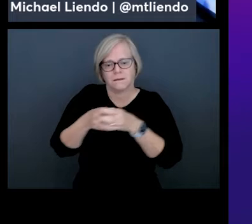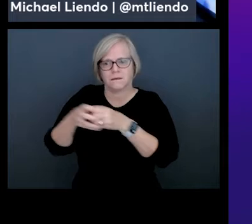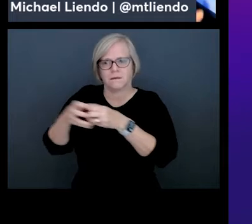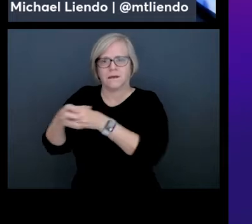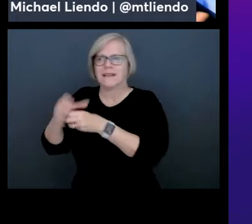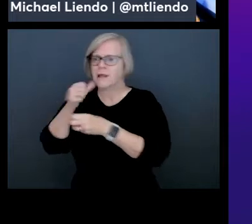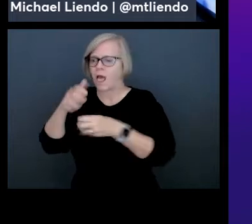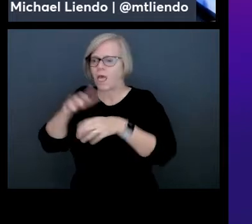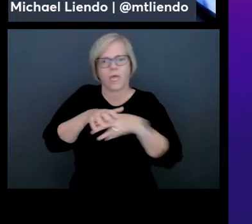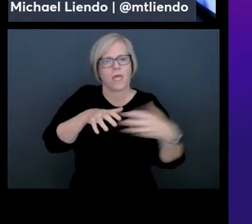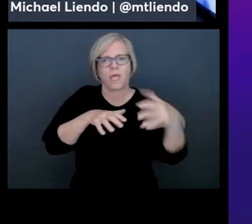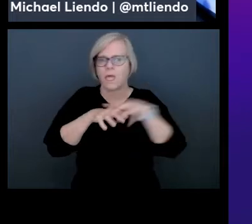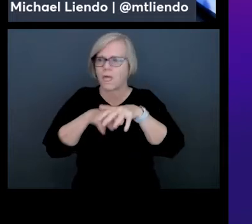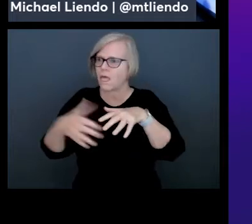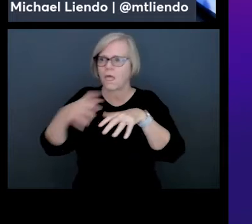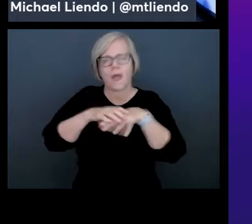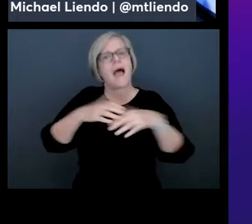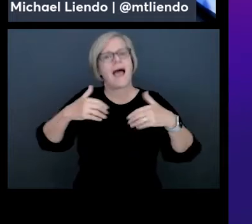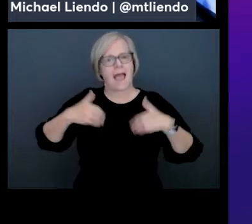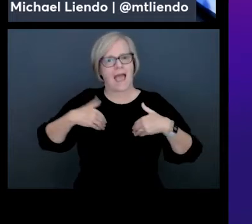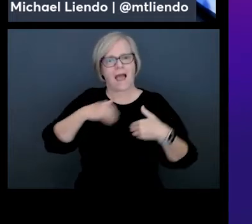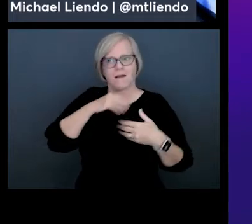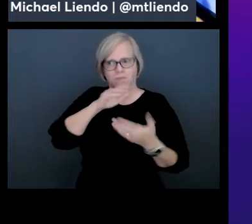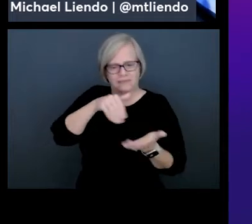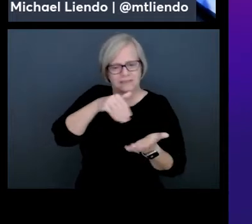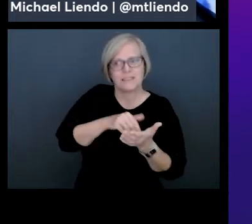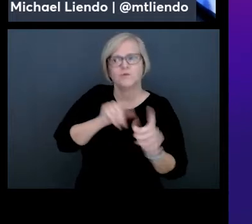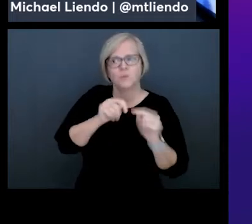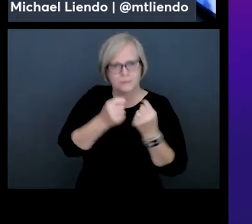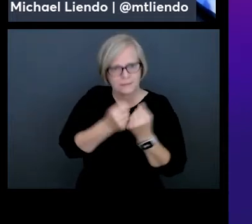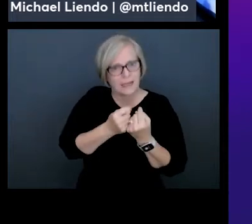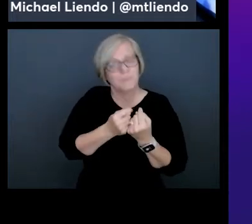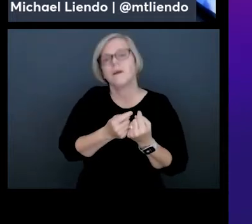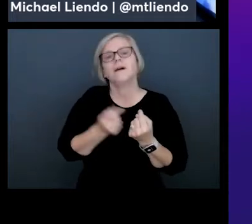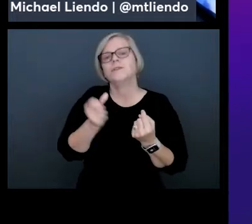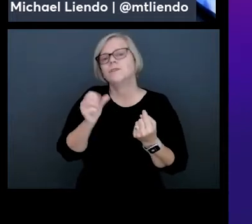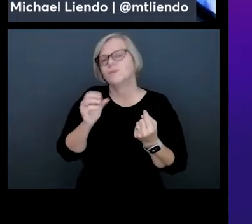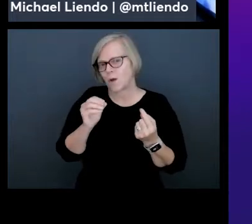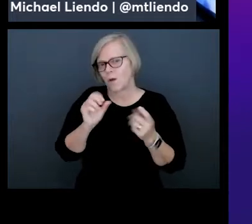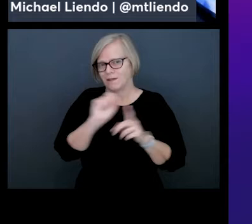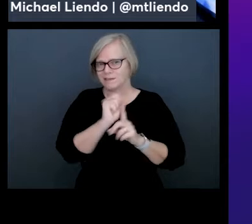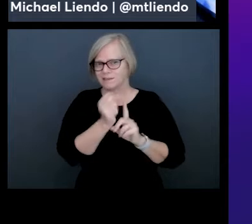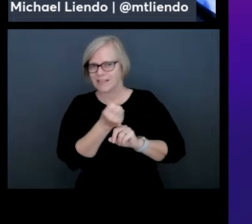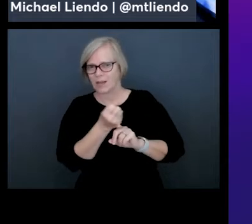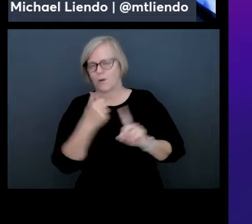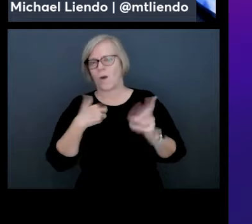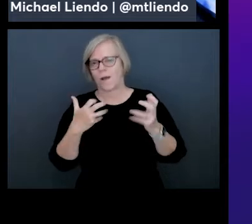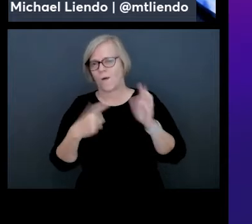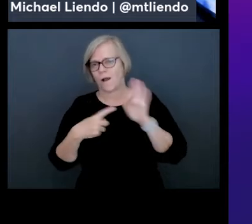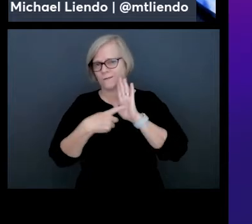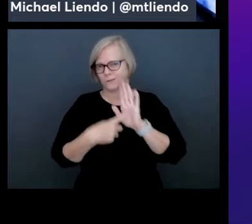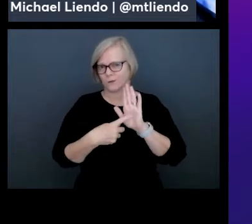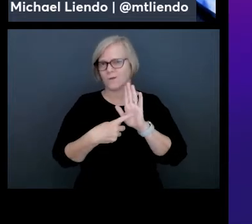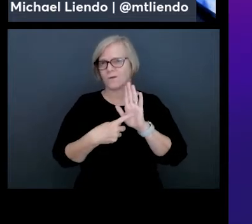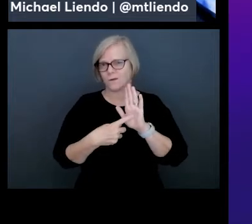You have a central team. And the scenario I'm wanting to mimic here is that on the right-hand side,